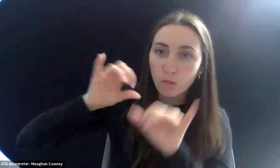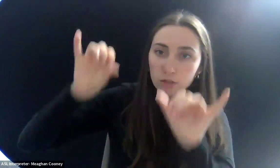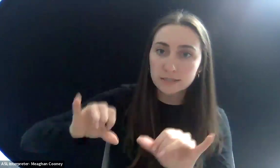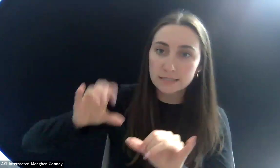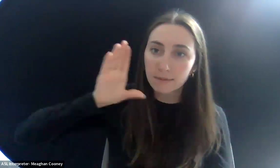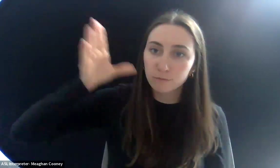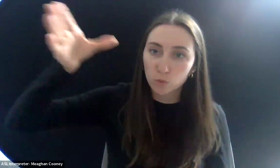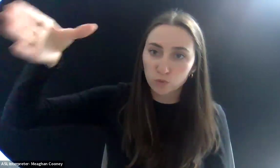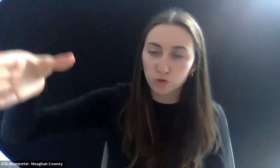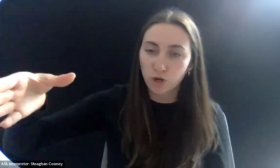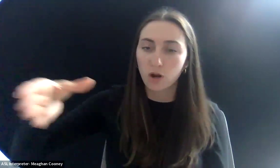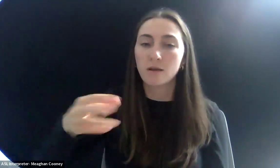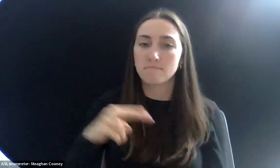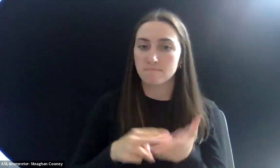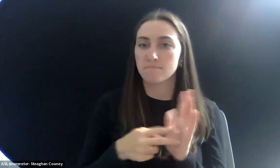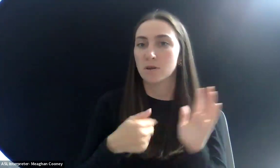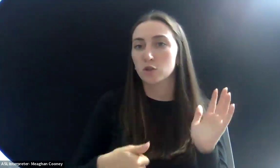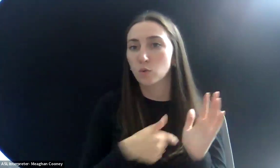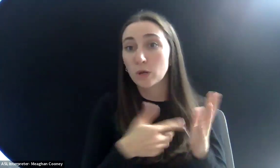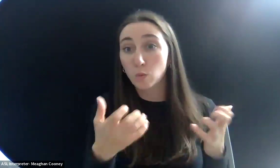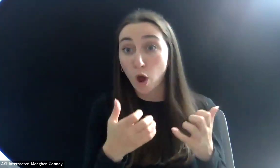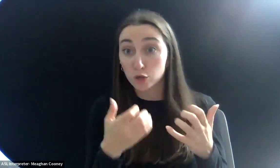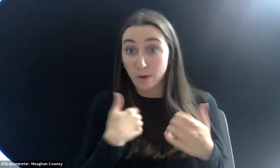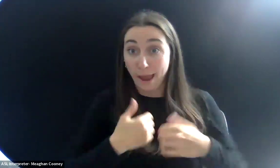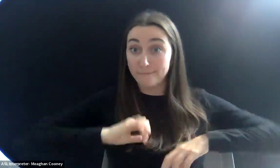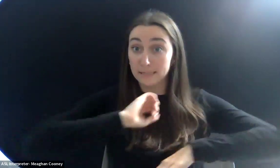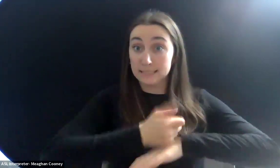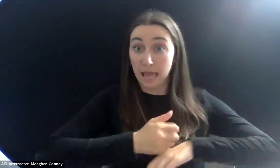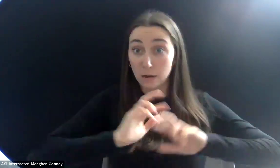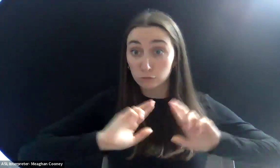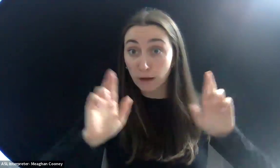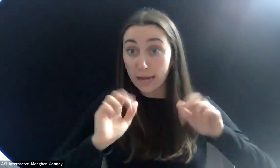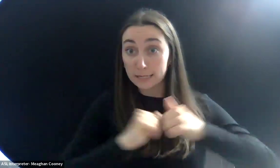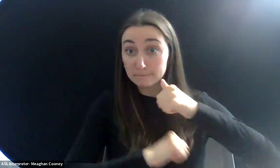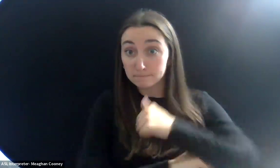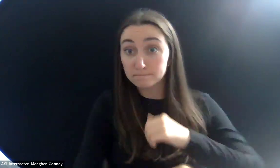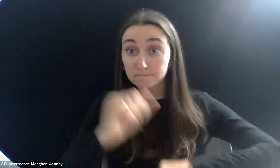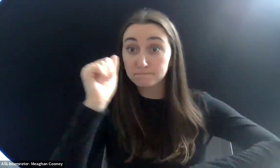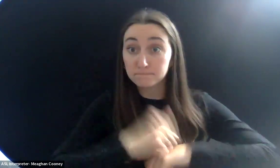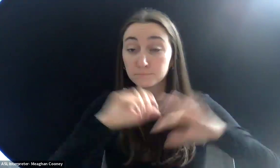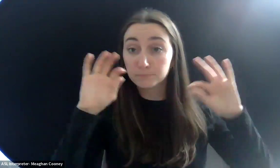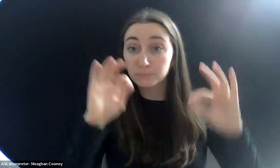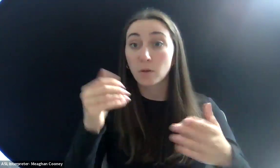So we want to have a as improved roof as possible prior to installation of solar systems, so we don't have to do any